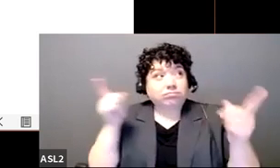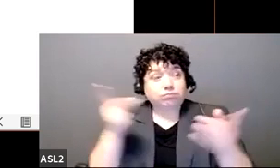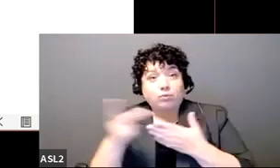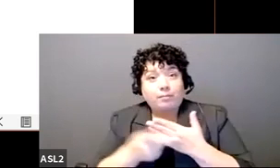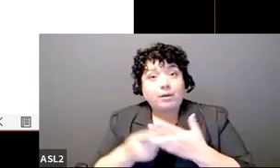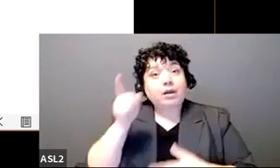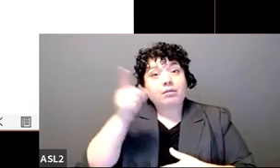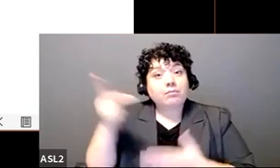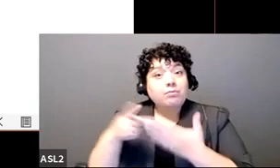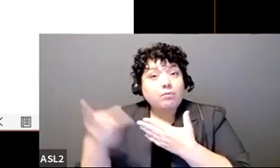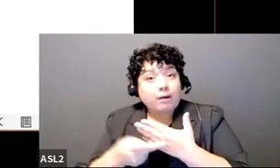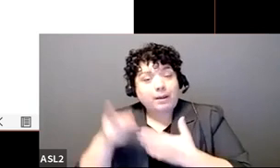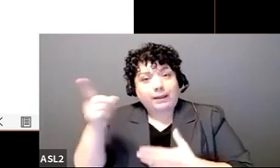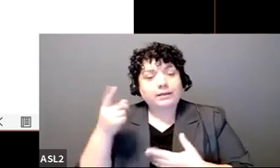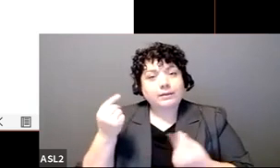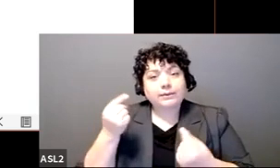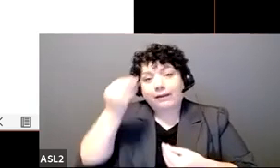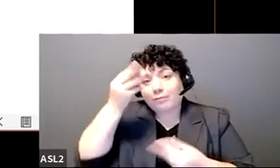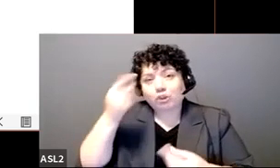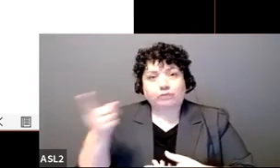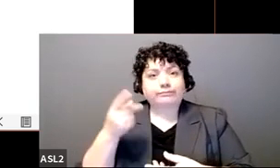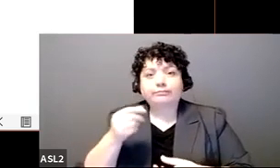sharing information about clients including privacy legislation